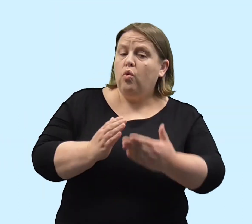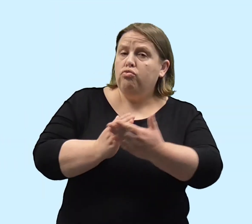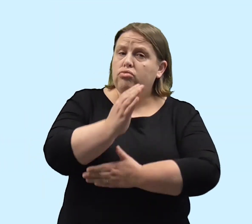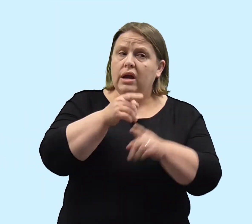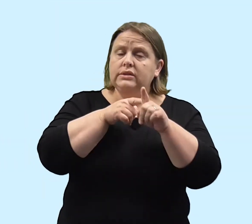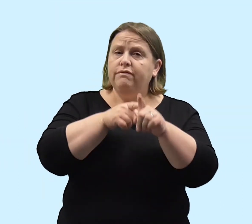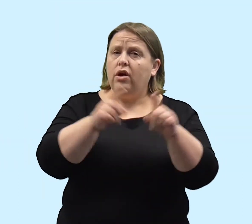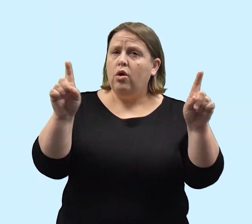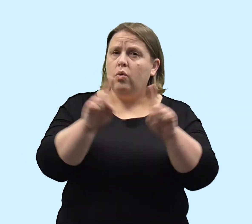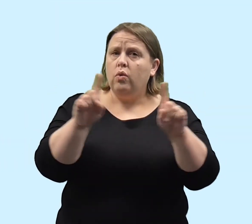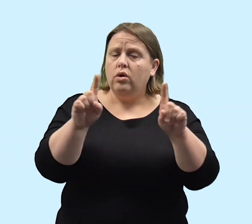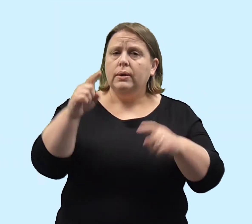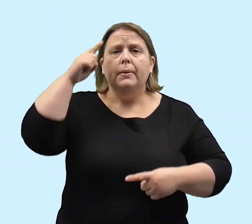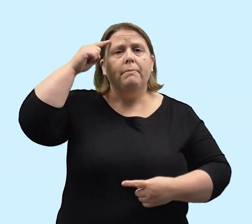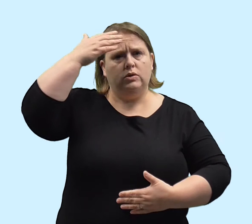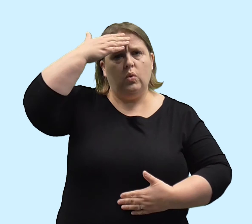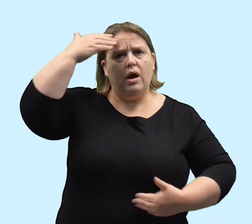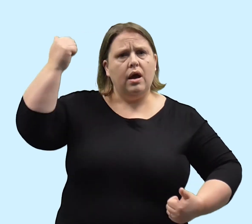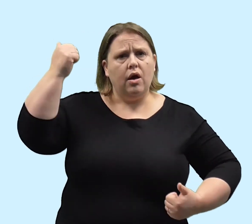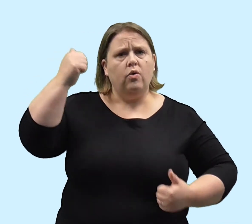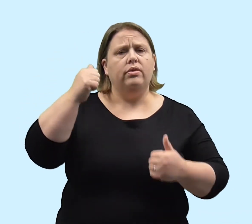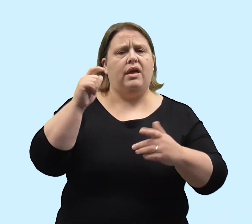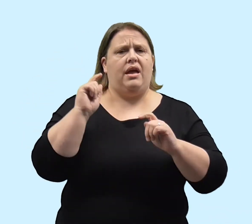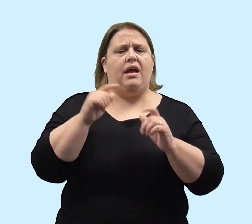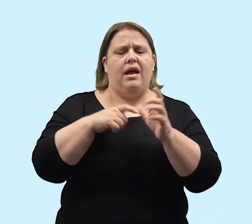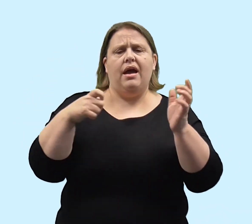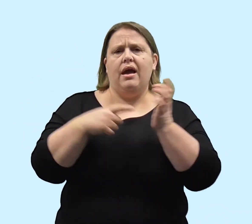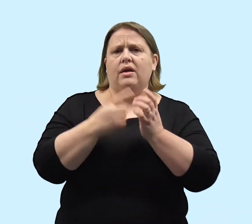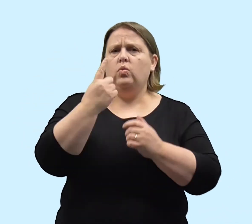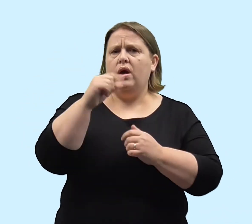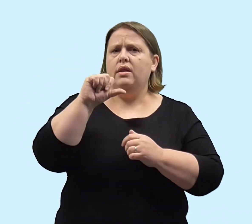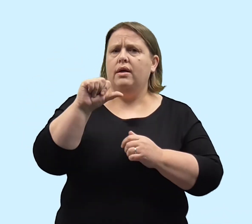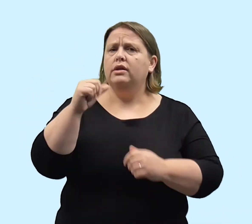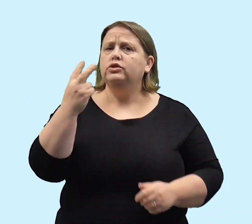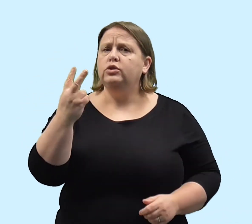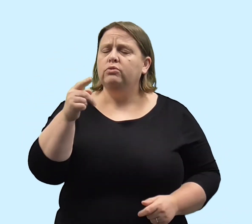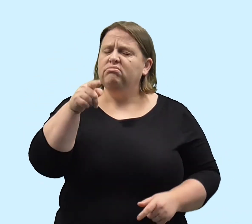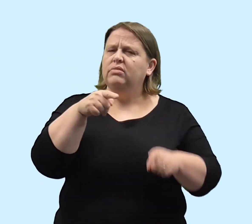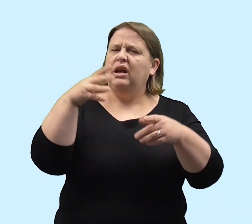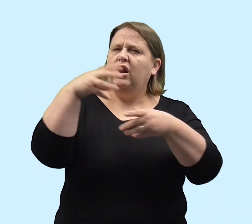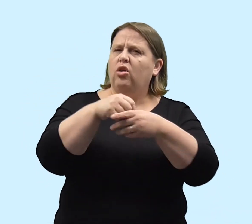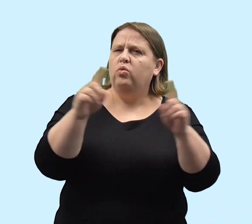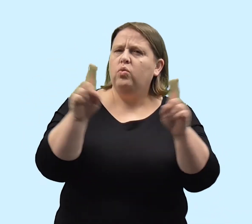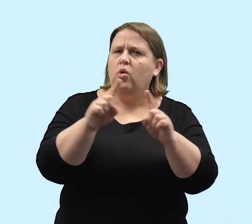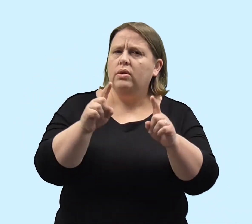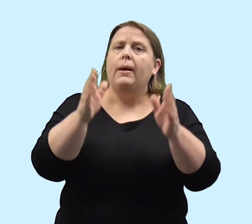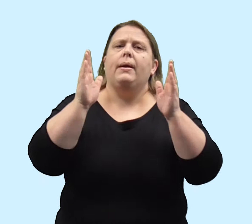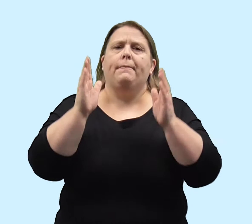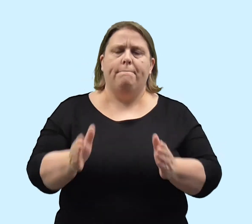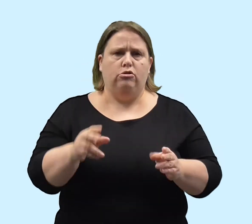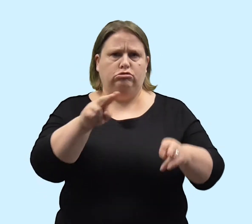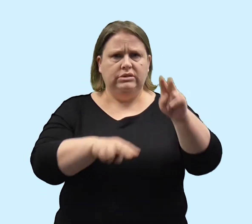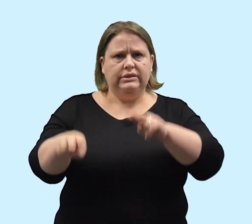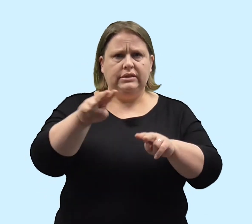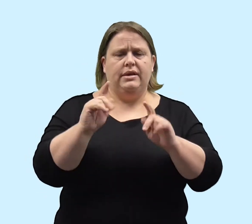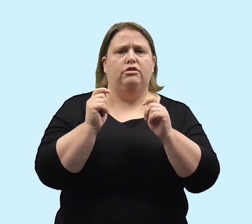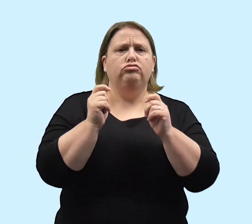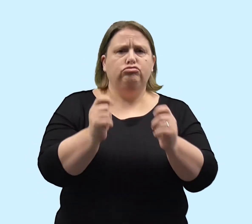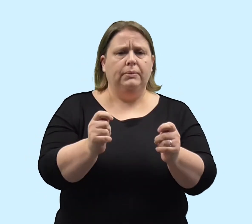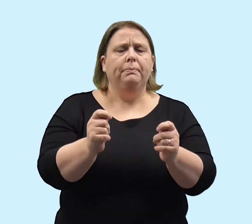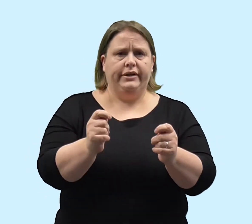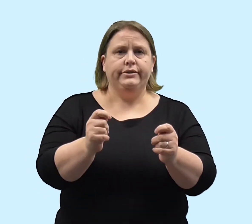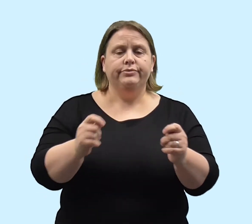Your Rights Under the Mental Health (Compulsory Assessment and Treatment) Act 1992